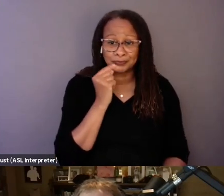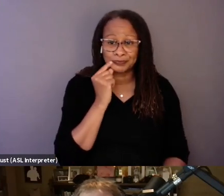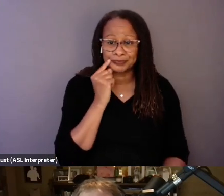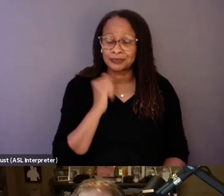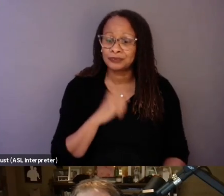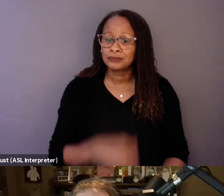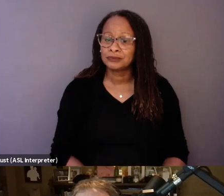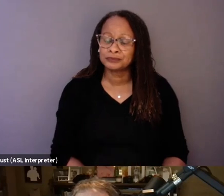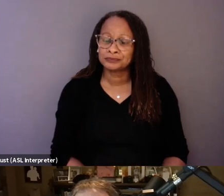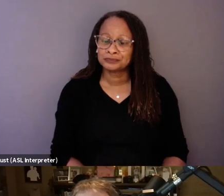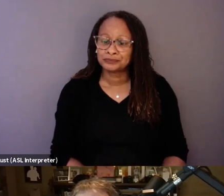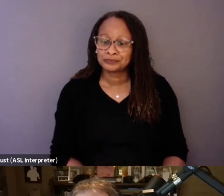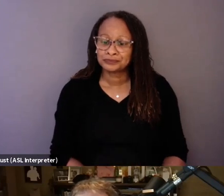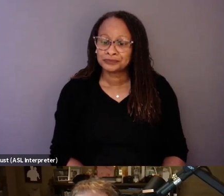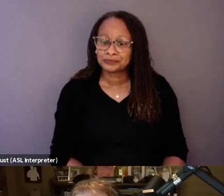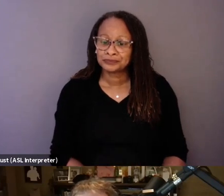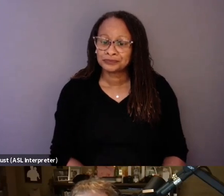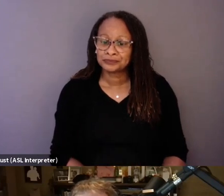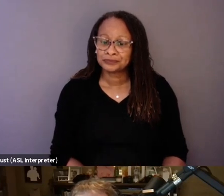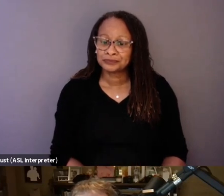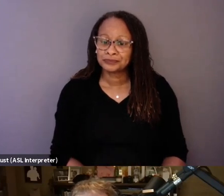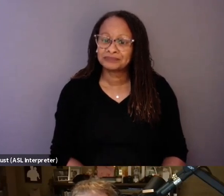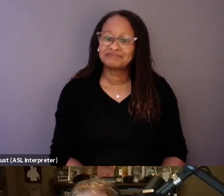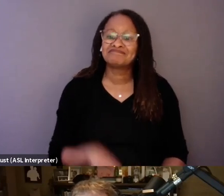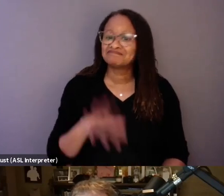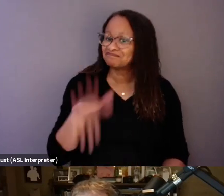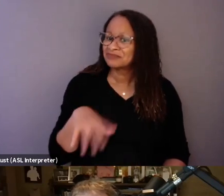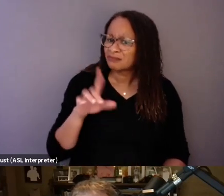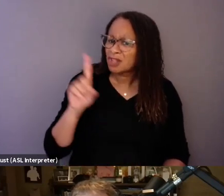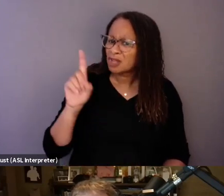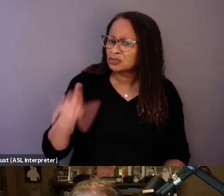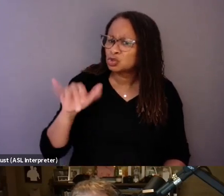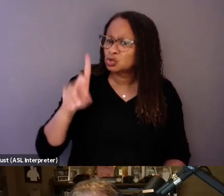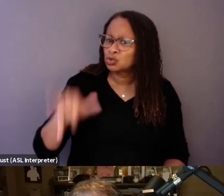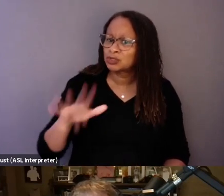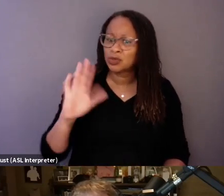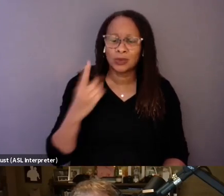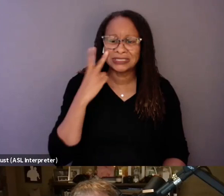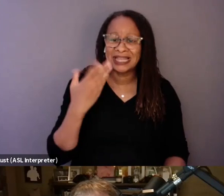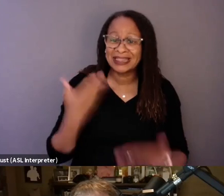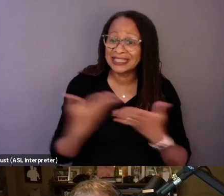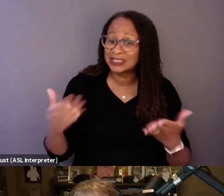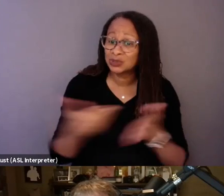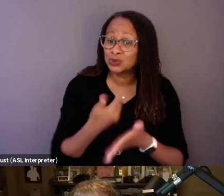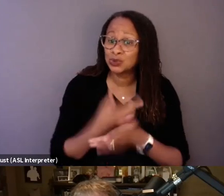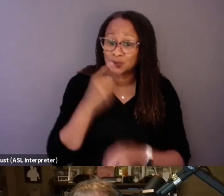He would always see things new, right? He would always see fresh ways of looking at things that was part of his viewpoint in some ways and kind of connecting